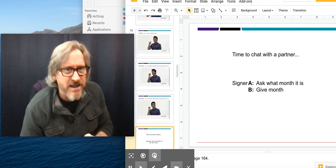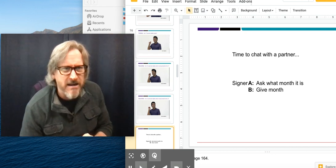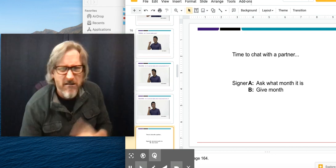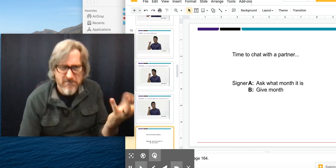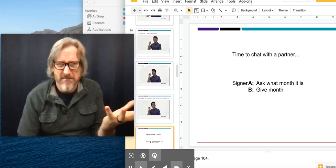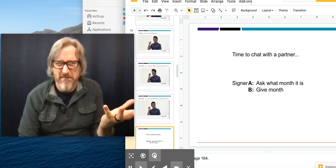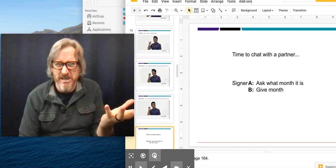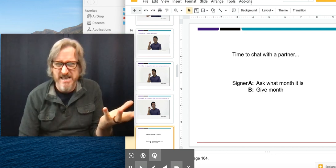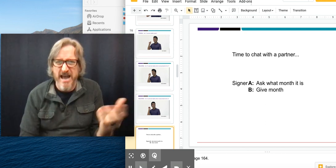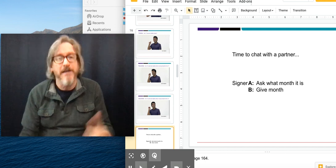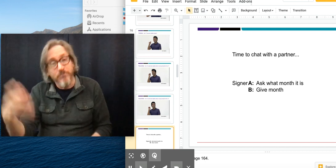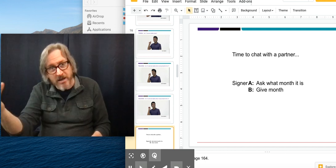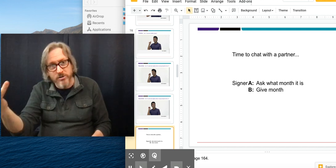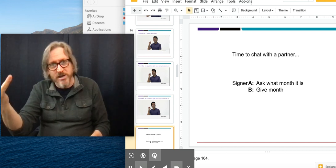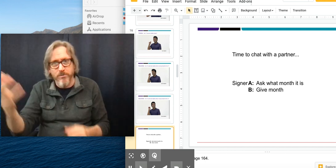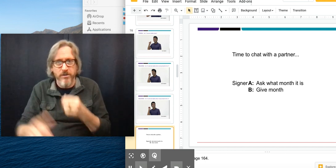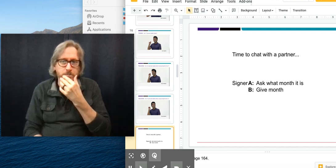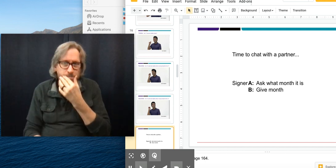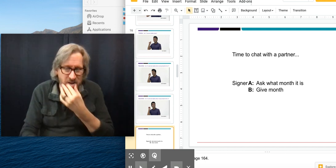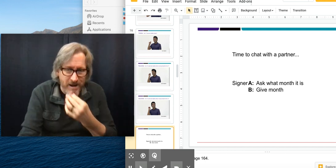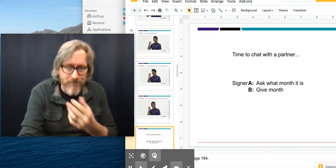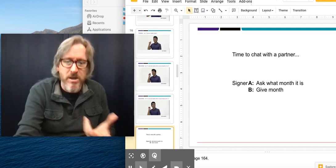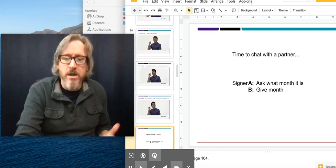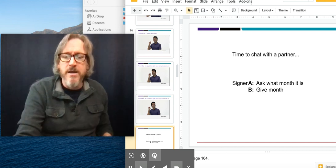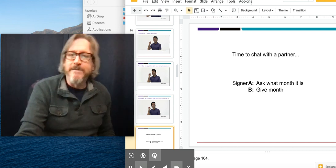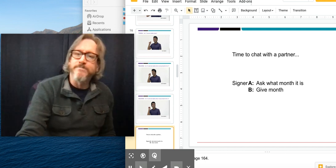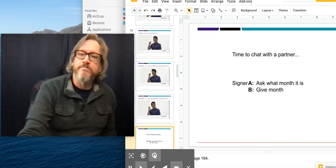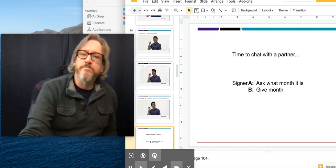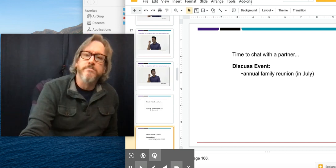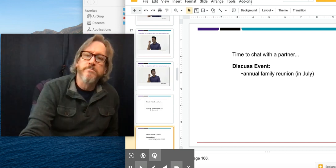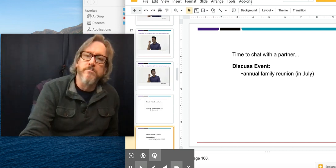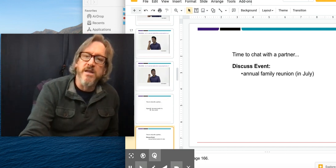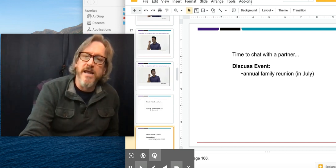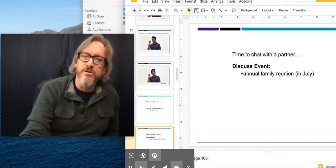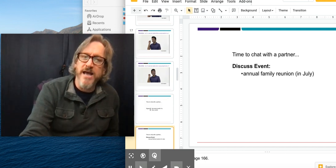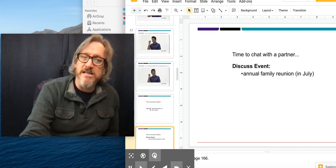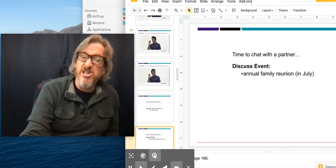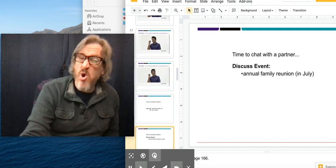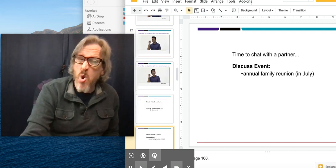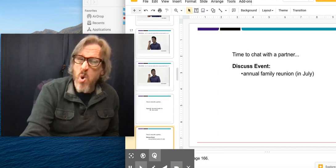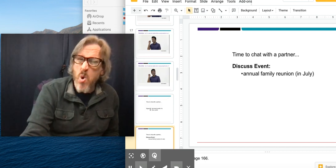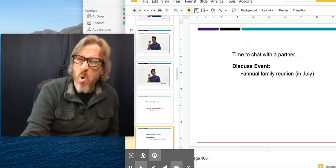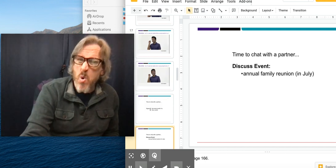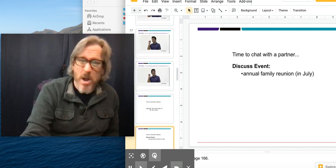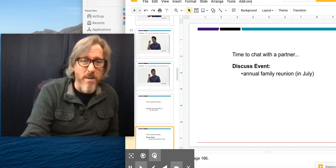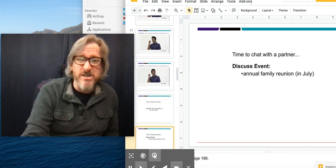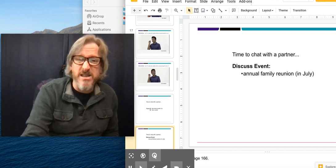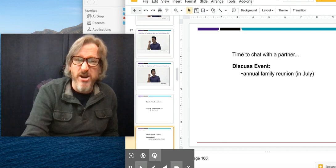and they'd go oh when's that and you say what month okay can't do that so come up with stuff